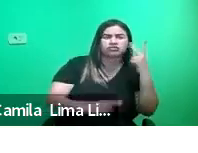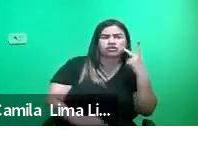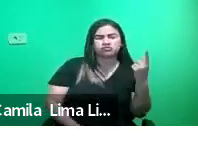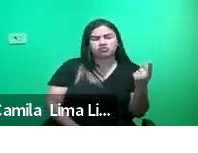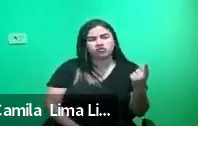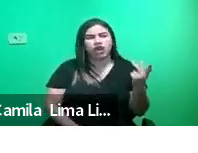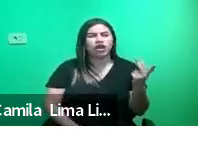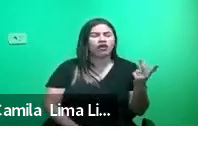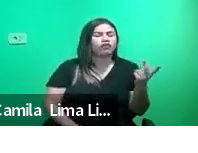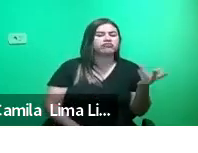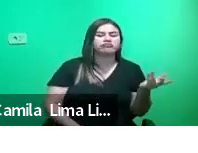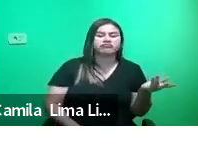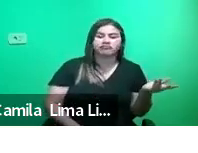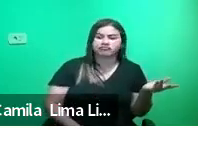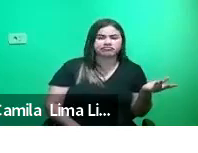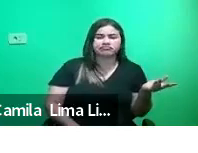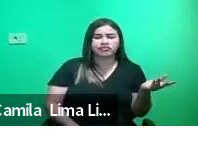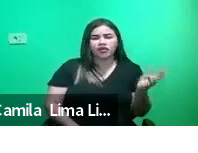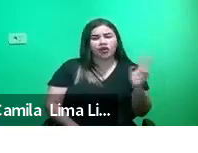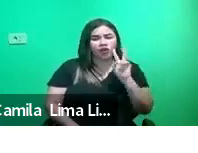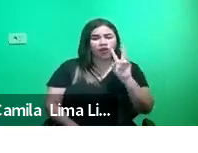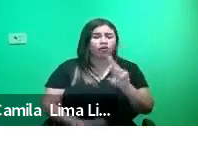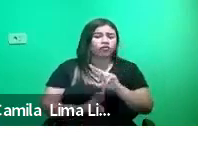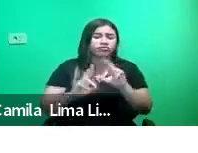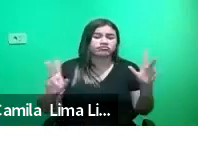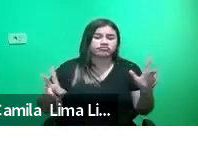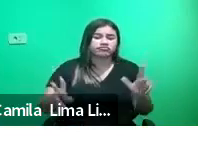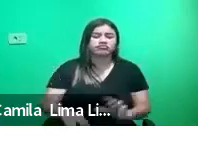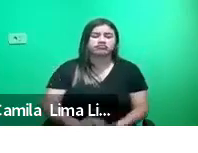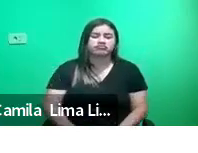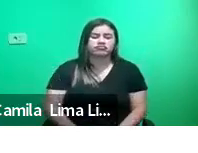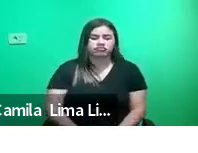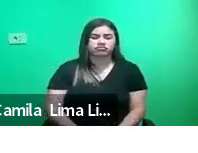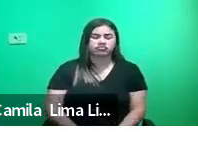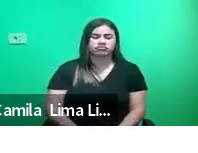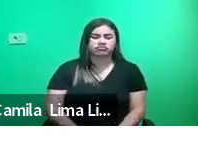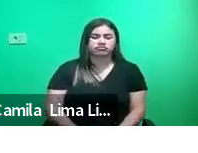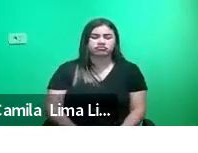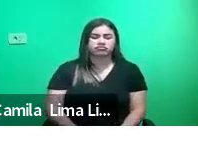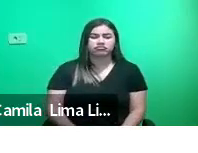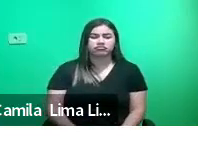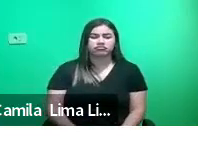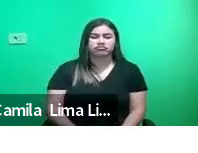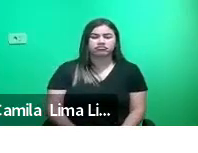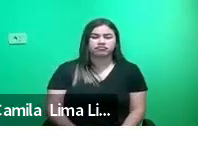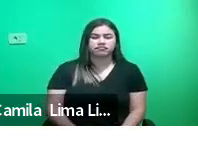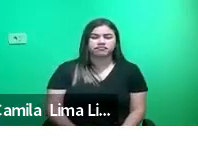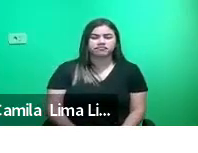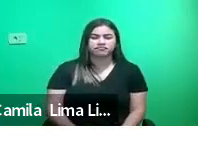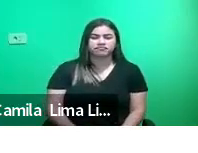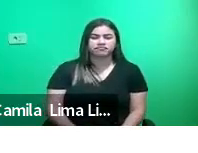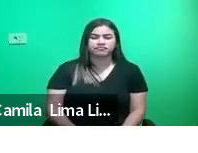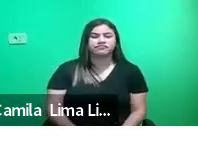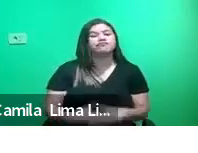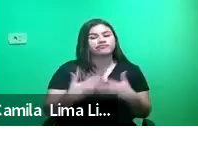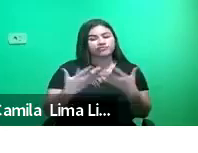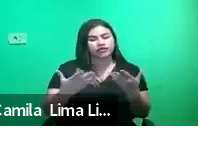Off of of of of pointing, and so on 'll leave that with 'll leave that with you to to